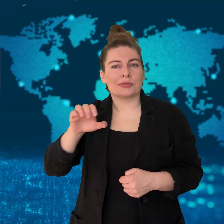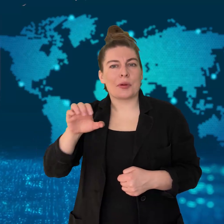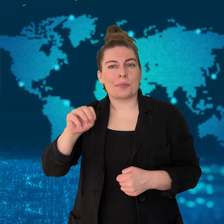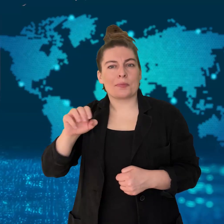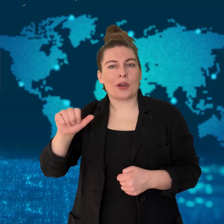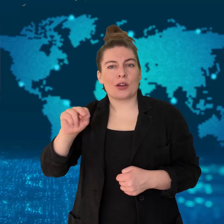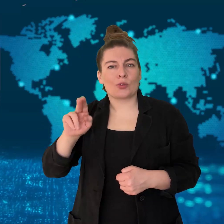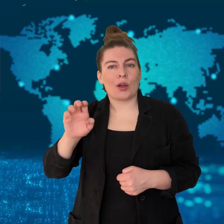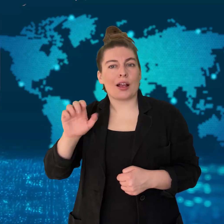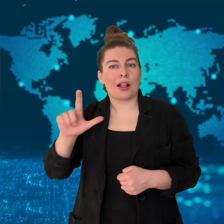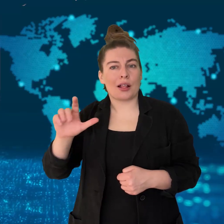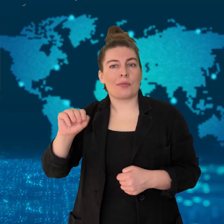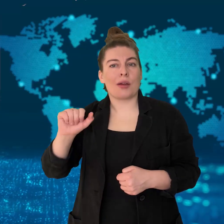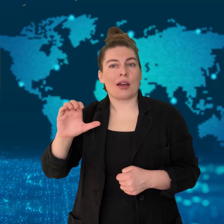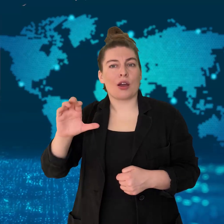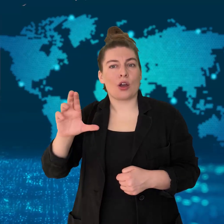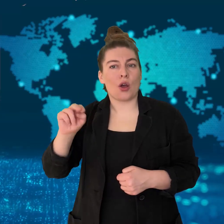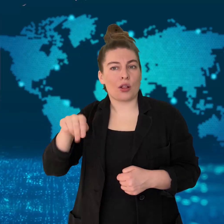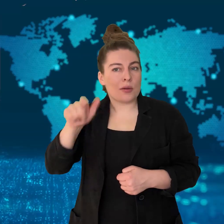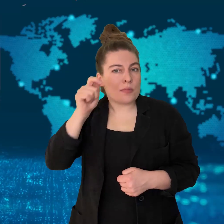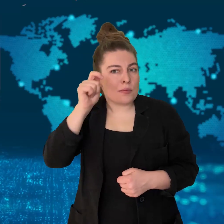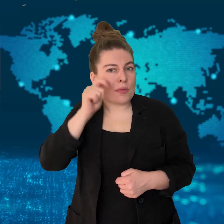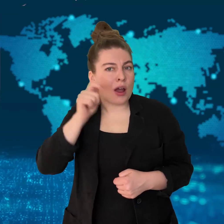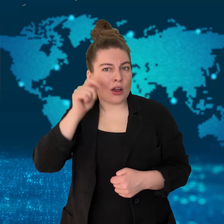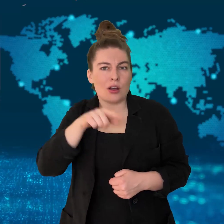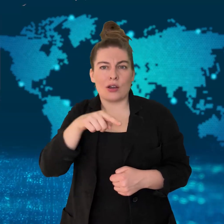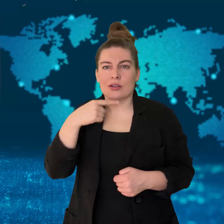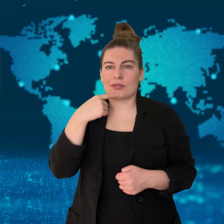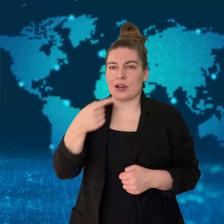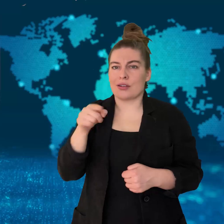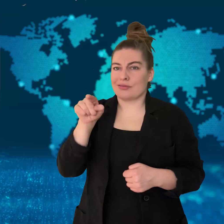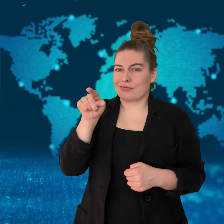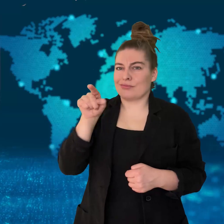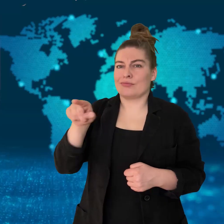The French president, President Emmanuel Macron,